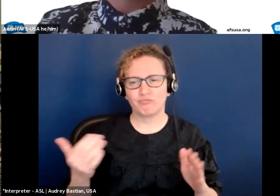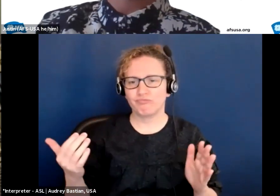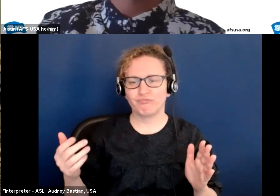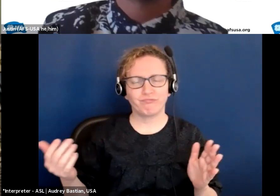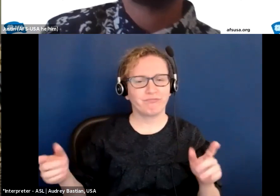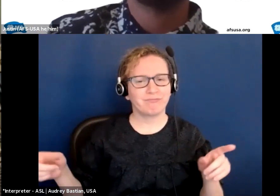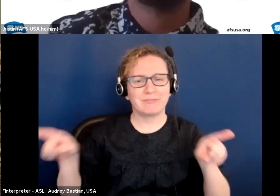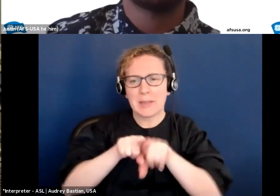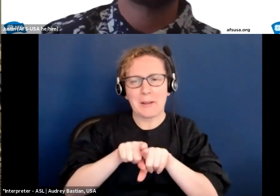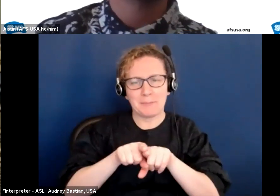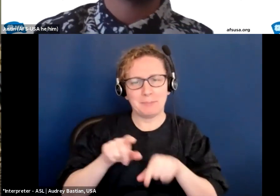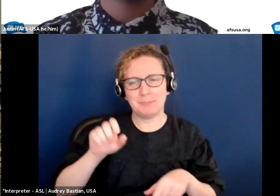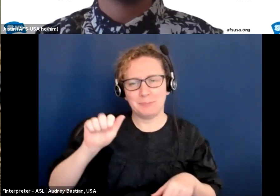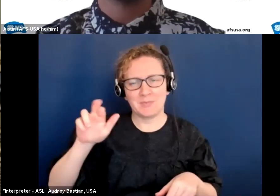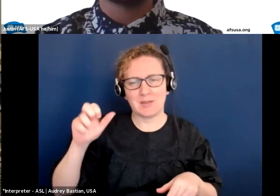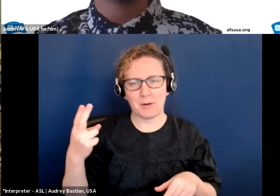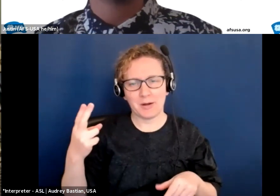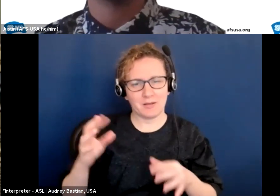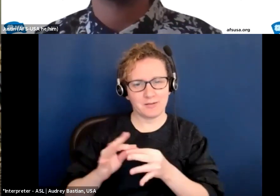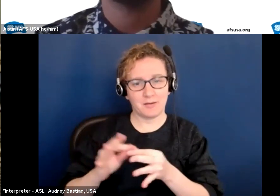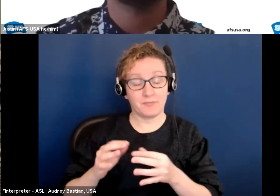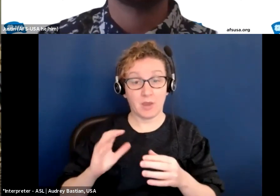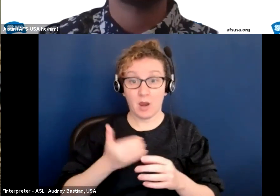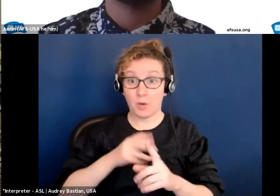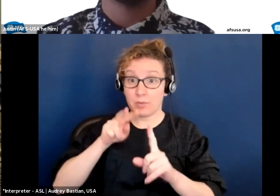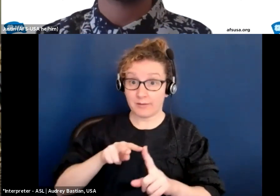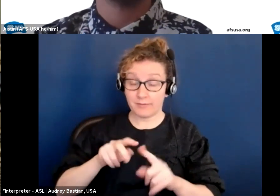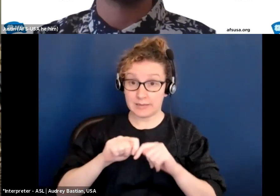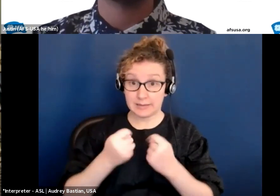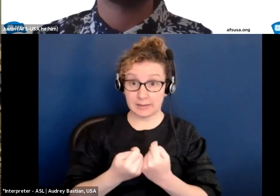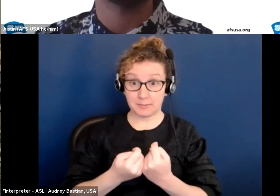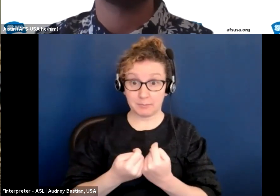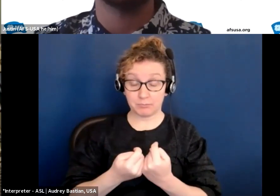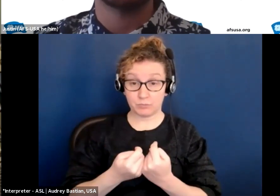said. From our perspective and what our team does is we serve as advisers for students